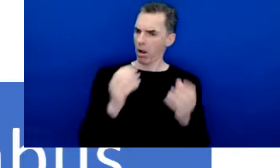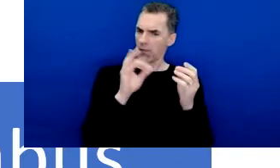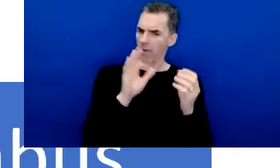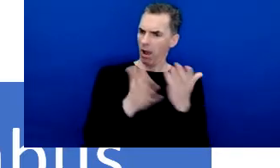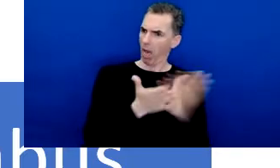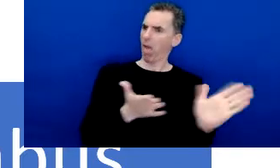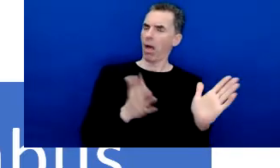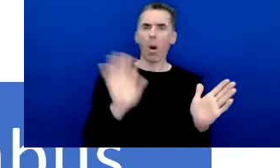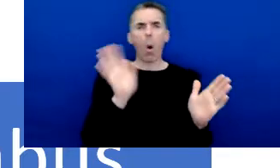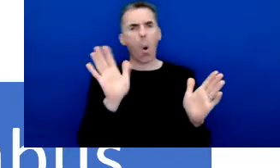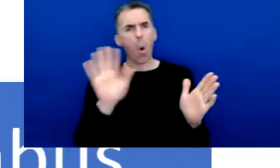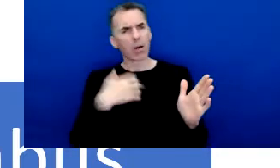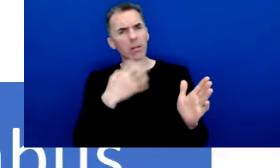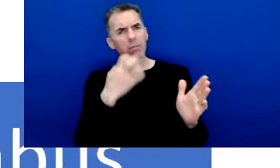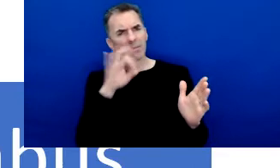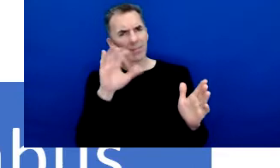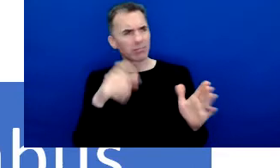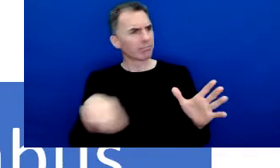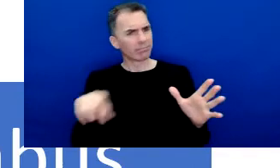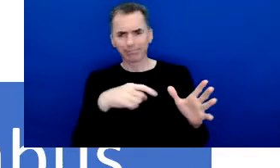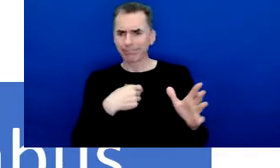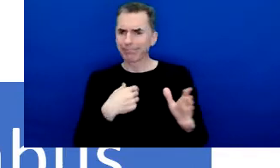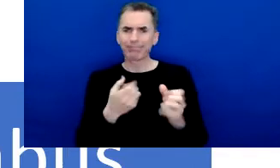I'm friends with many of you personally and professionally.